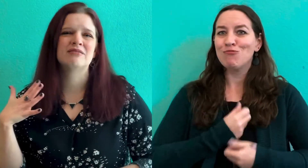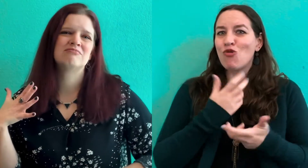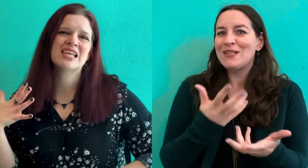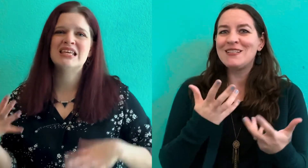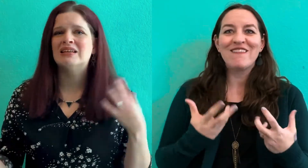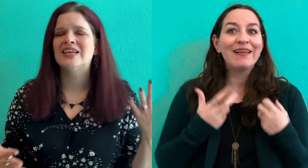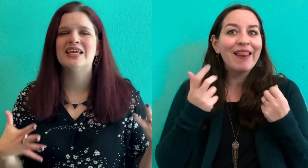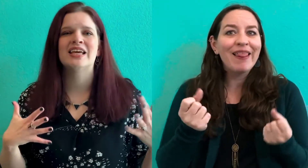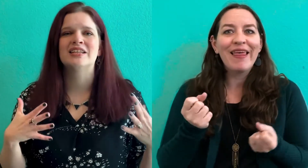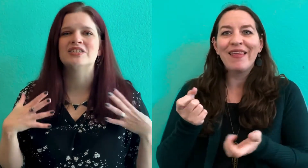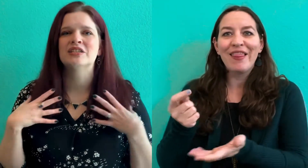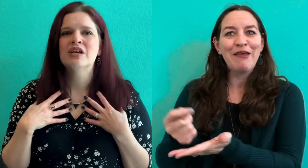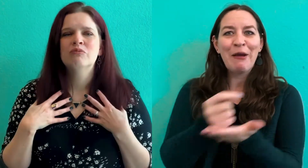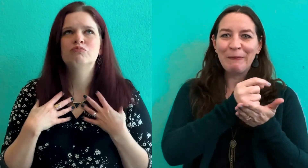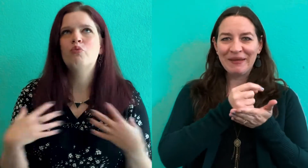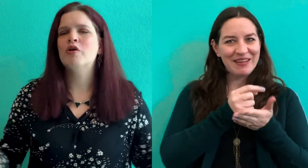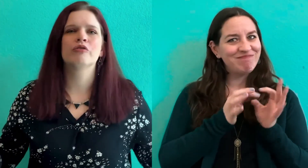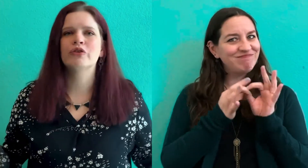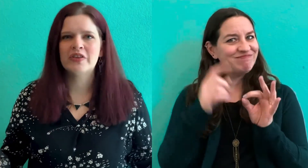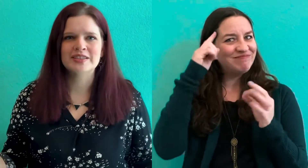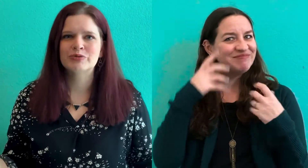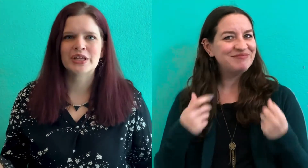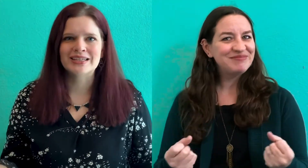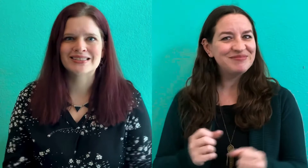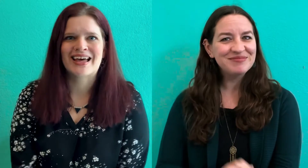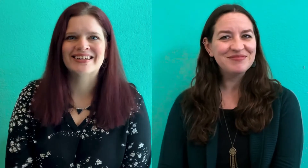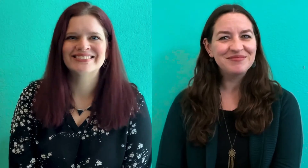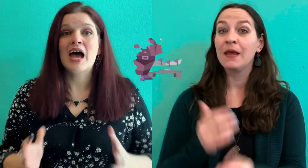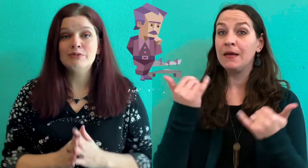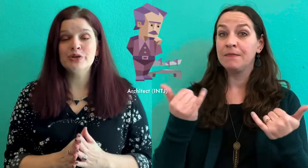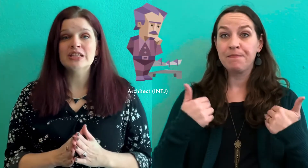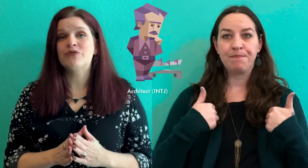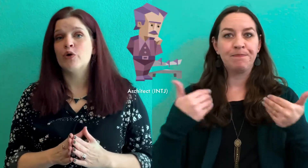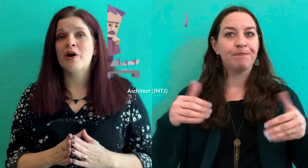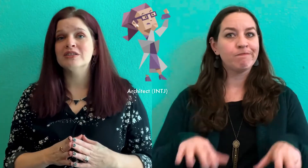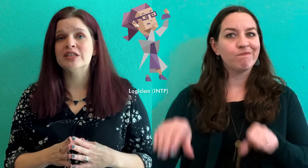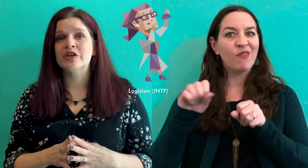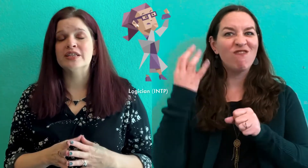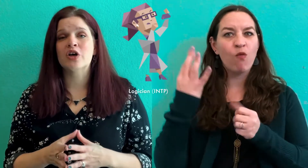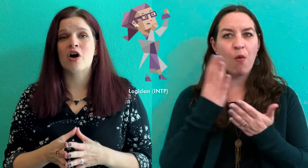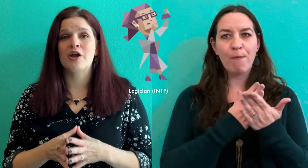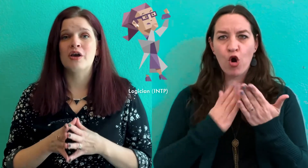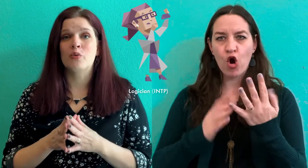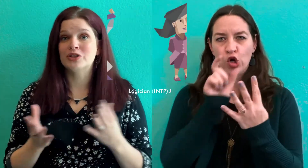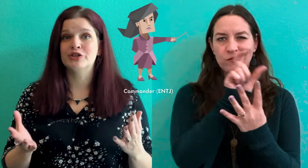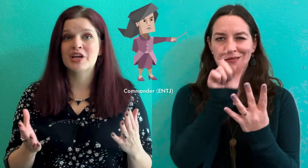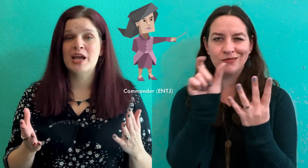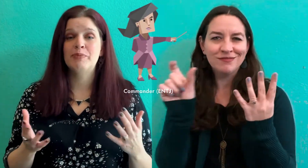and healing, and wonderful things related to that. I'm doing this four-part series on What's Your Type,